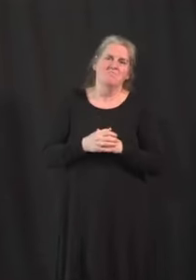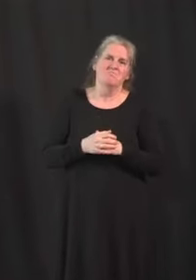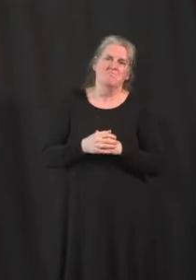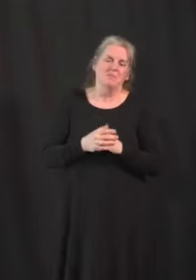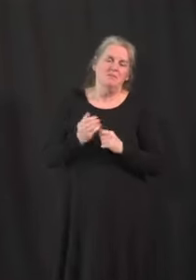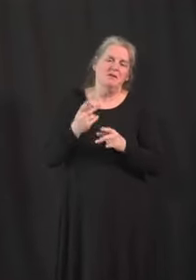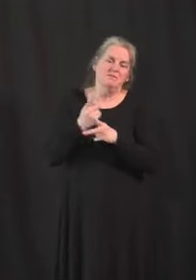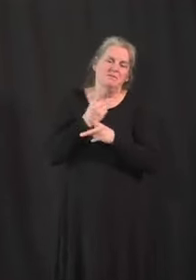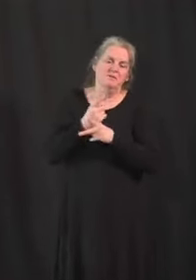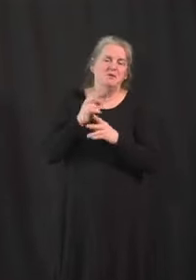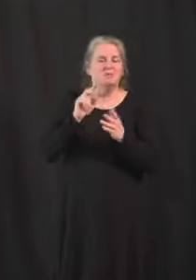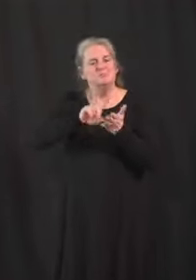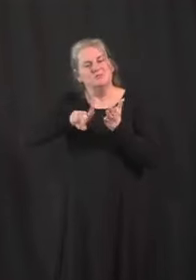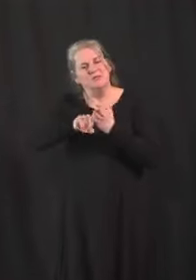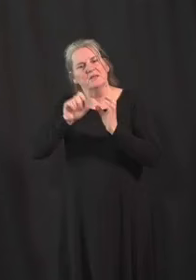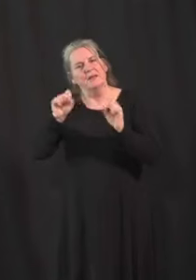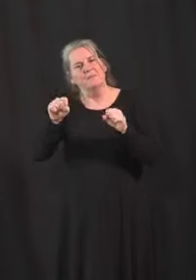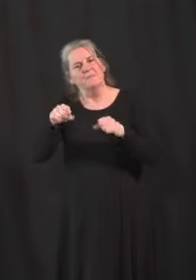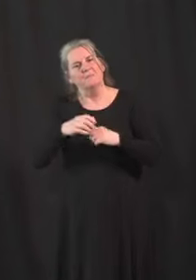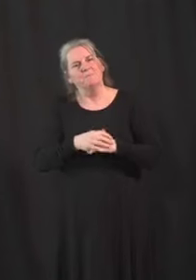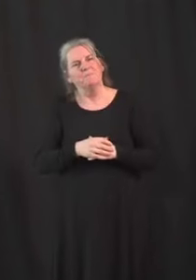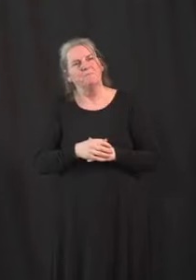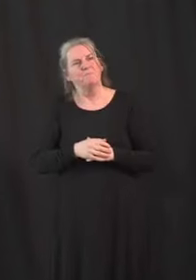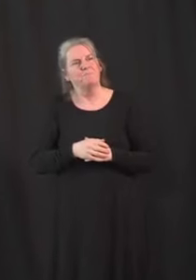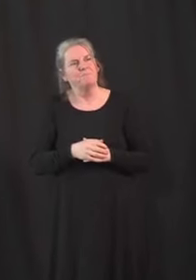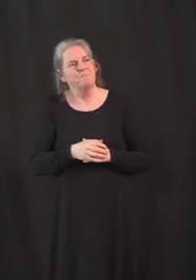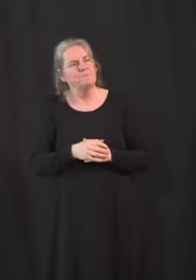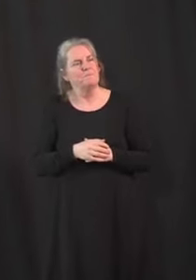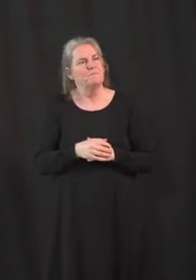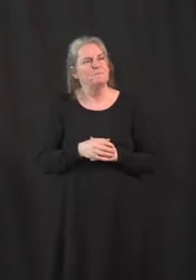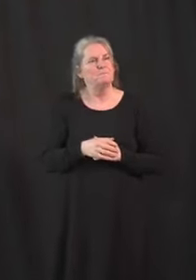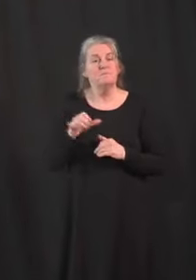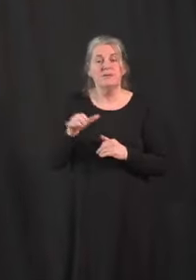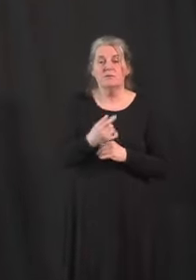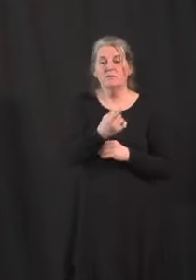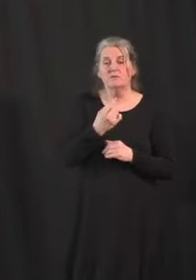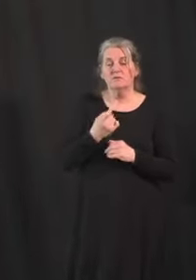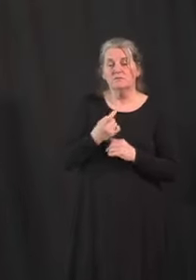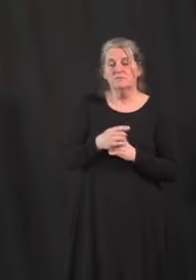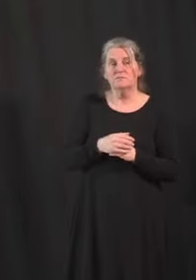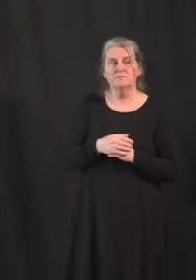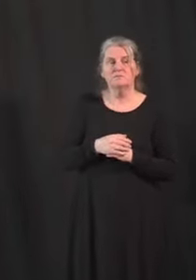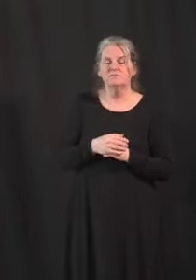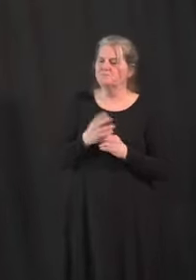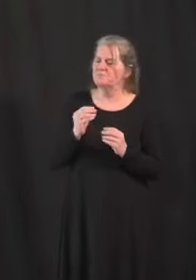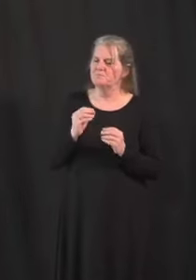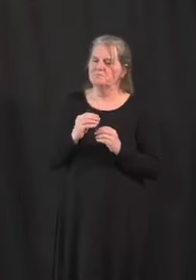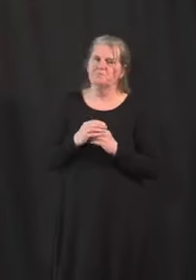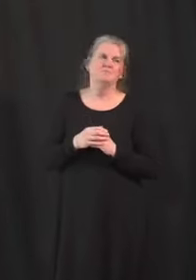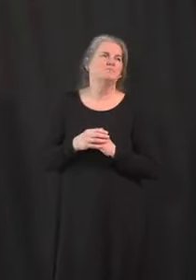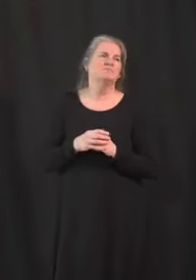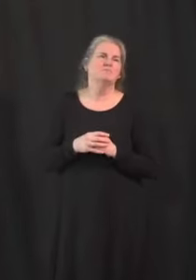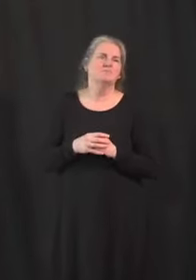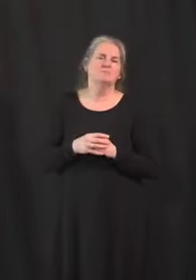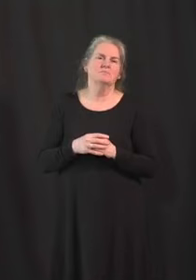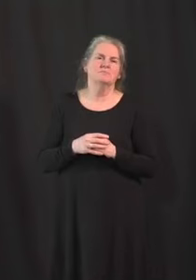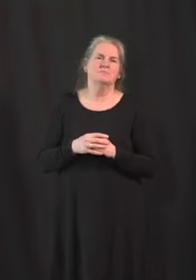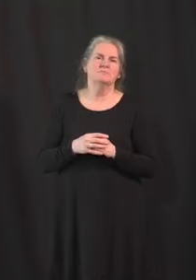NUMBERS RIGHT NOW. WE CAN DEFINITELY LOOK INTO THAT. MARIN, DO YOU HAVE ANOTHER QUESTION? YES, I WOULD HAVE ANOTHER